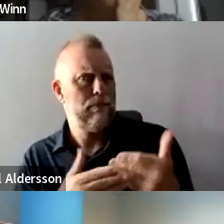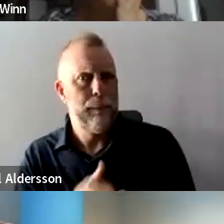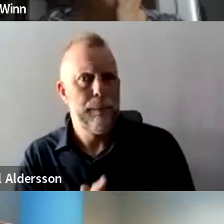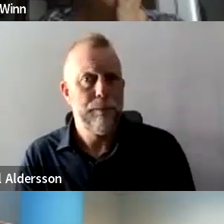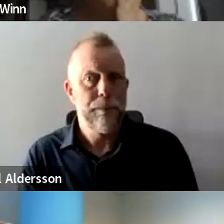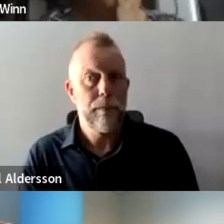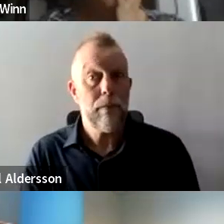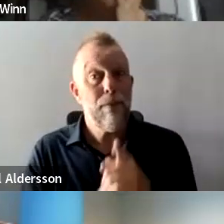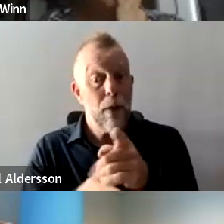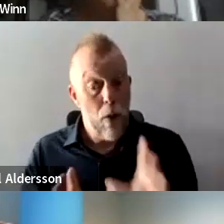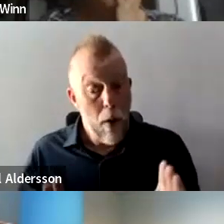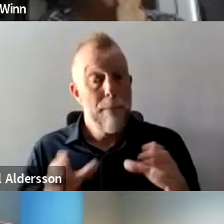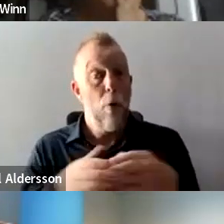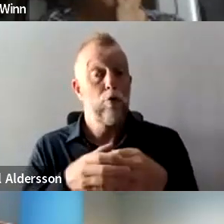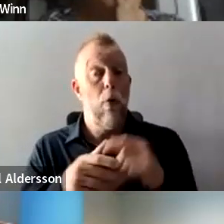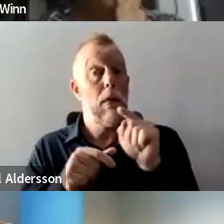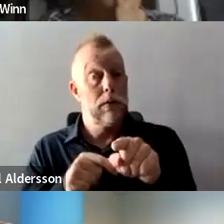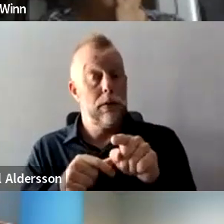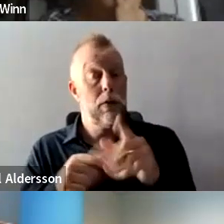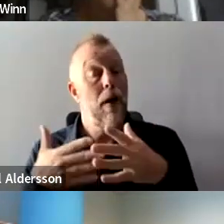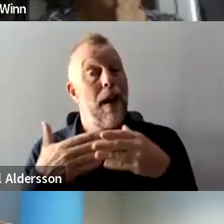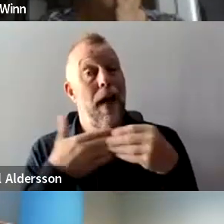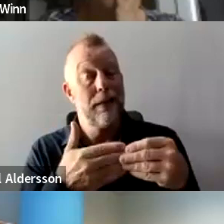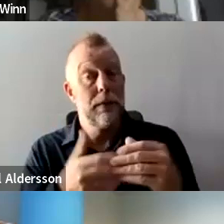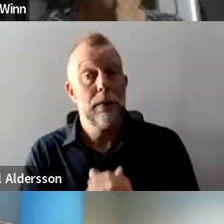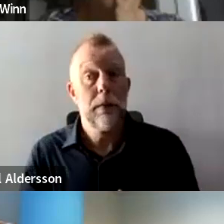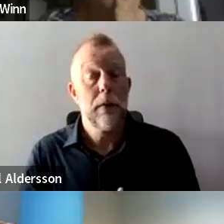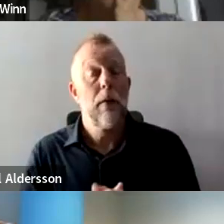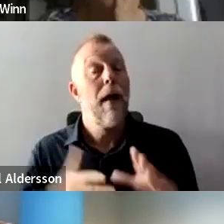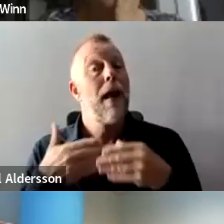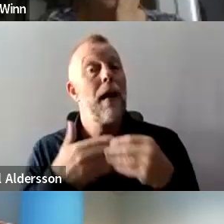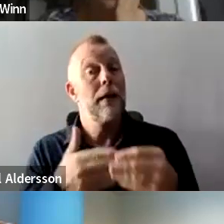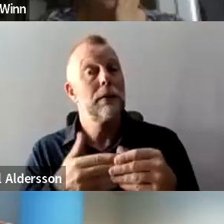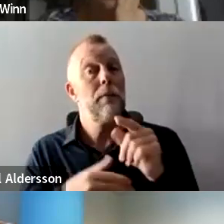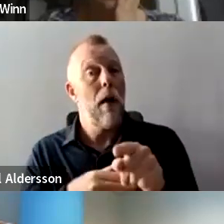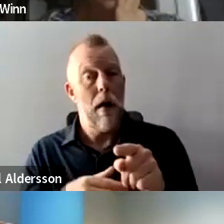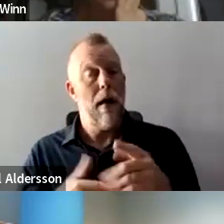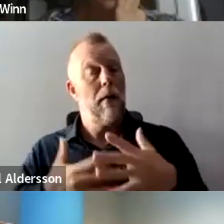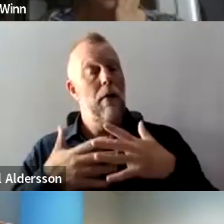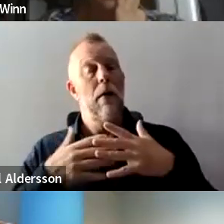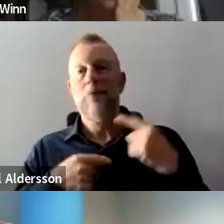The modules were led by... Anatomy and physiology was led by Dr.